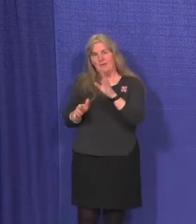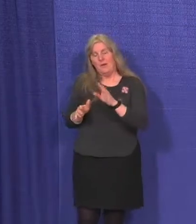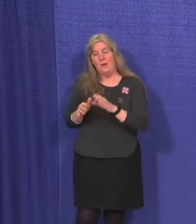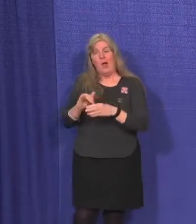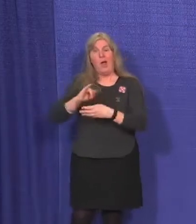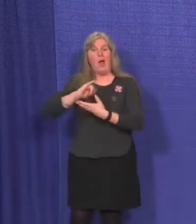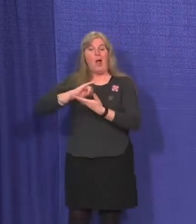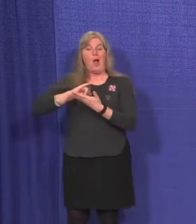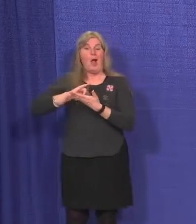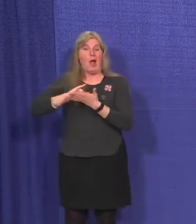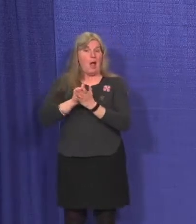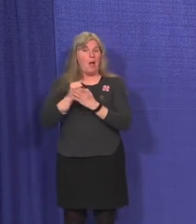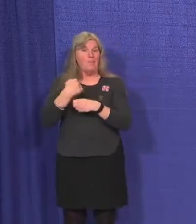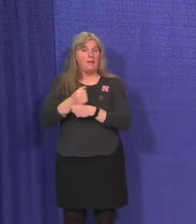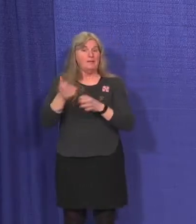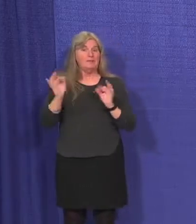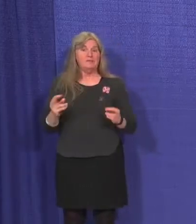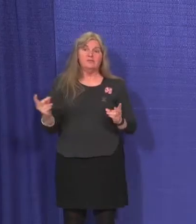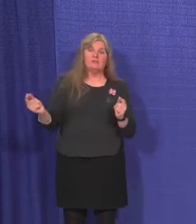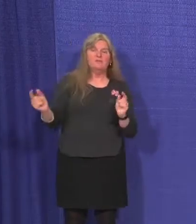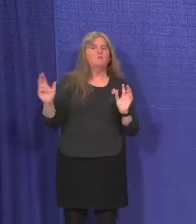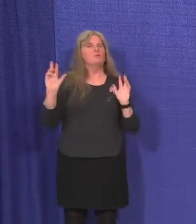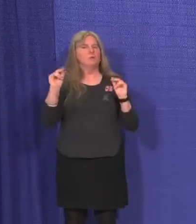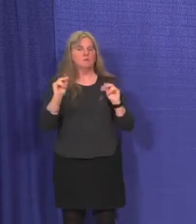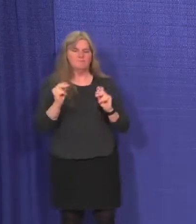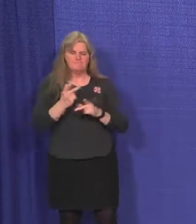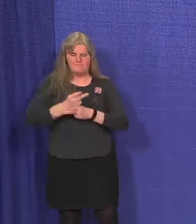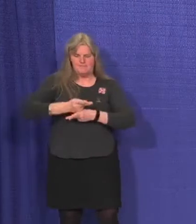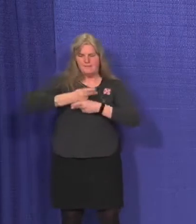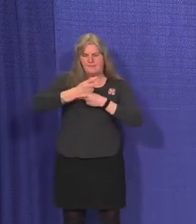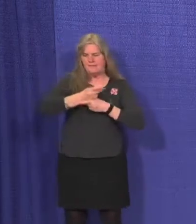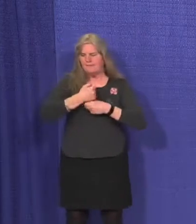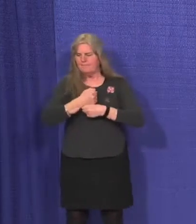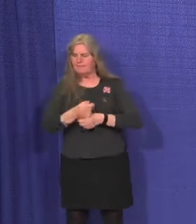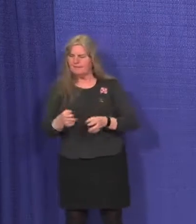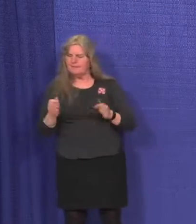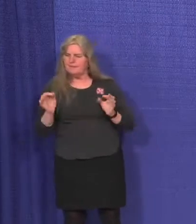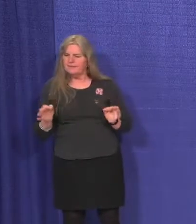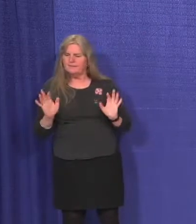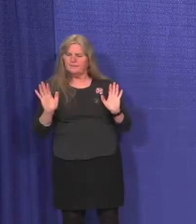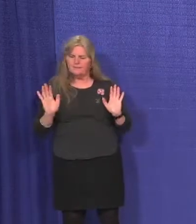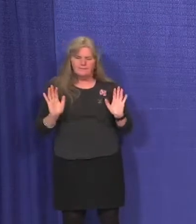our path forward. As we see vaccination rates